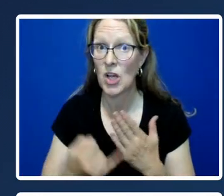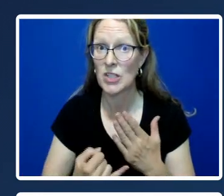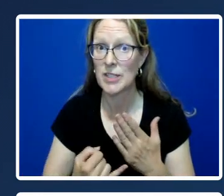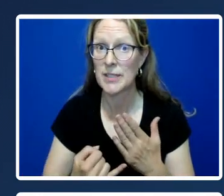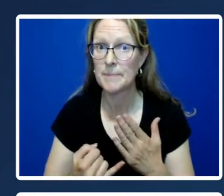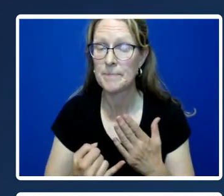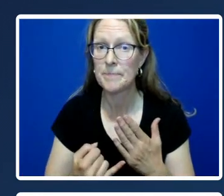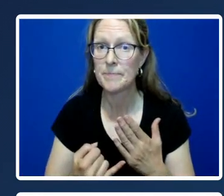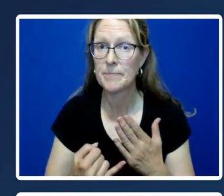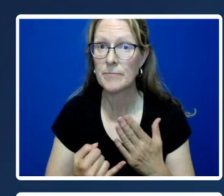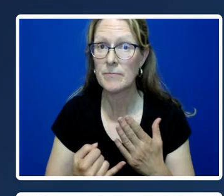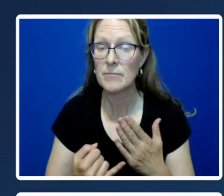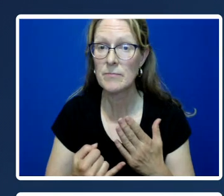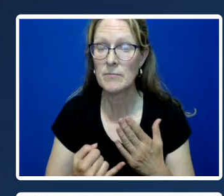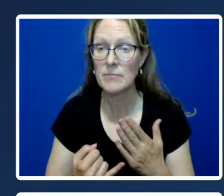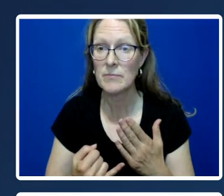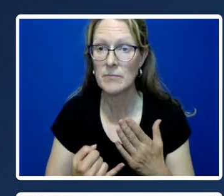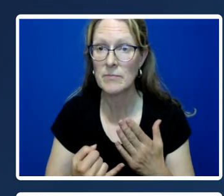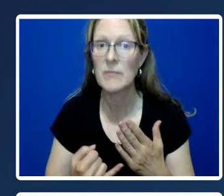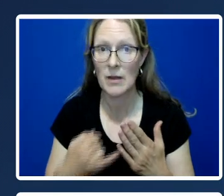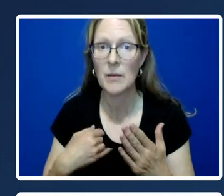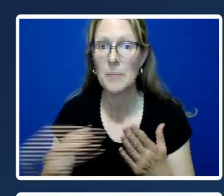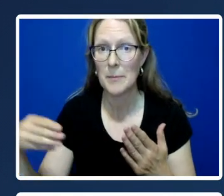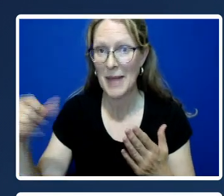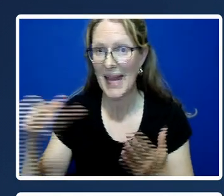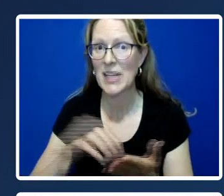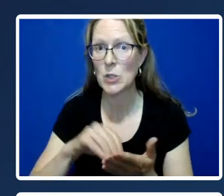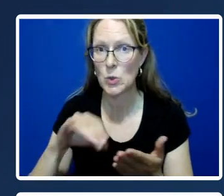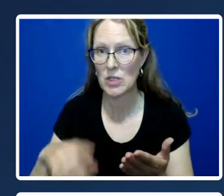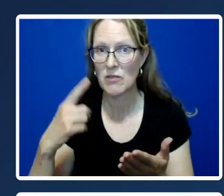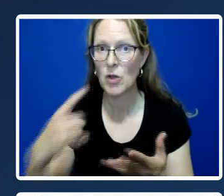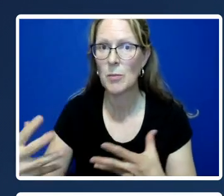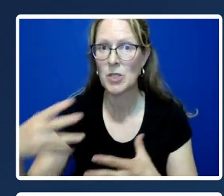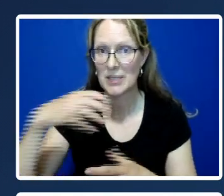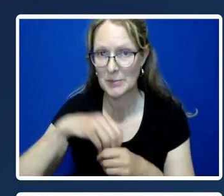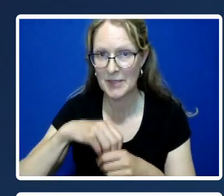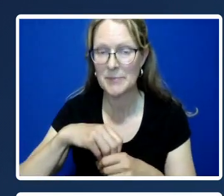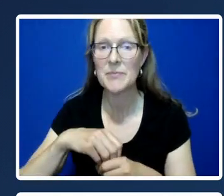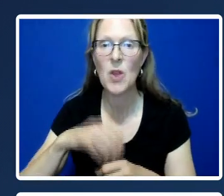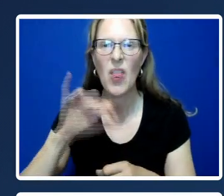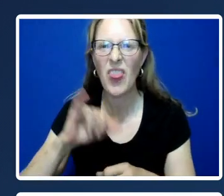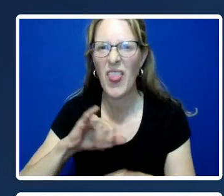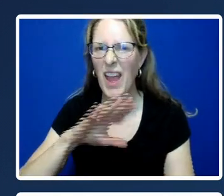paid to participate in the program. So, that involves paperwork as well, making sure that,